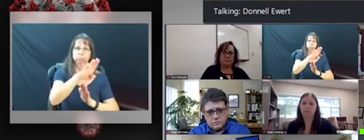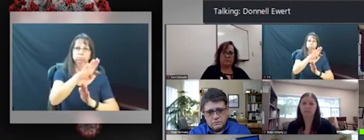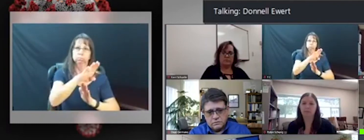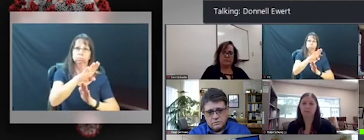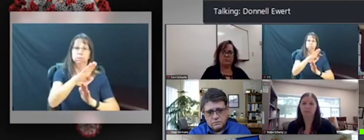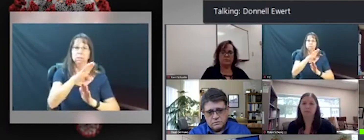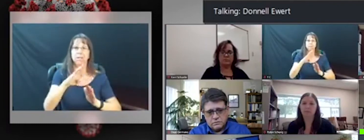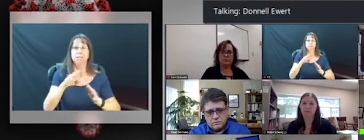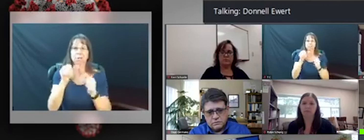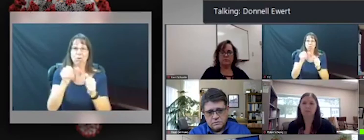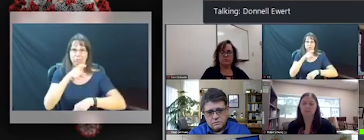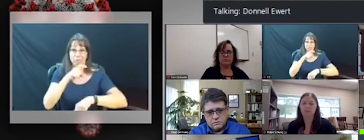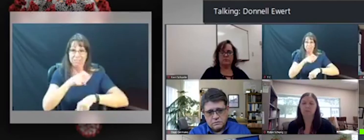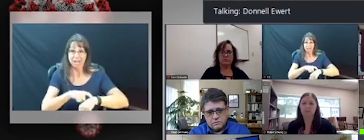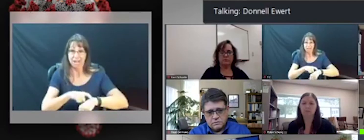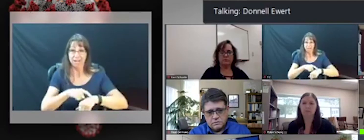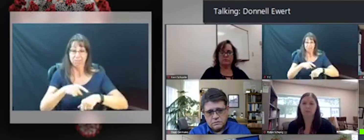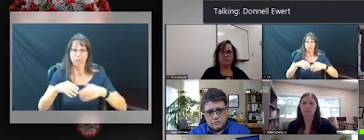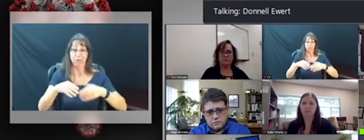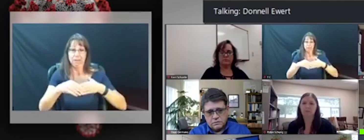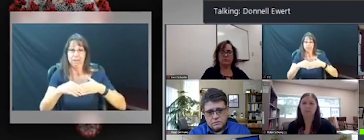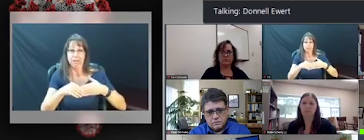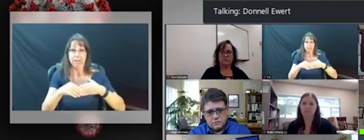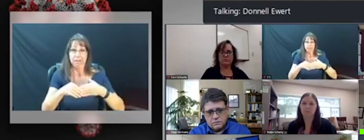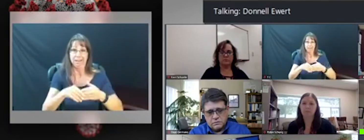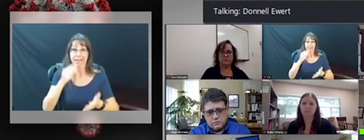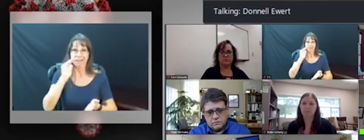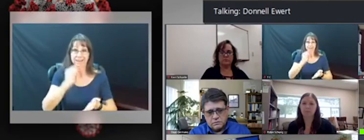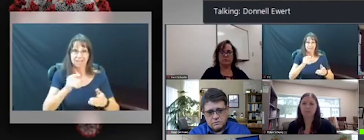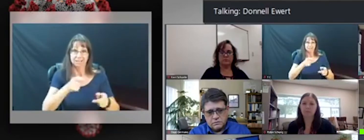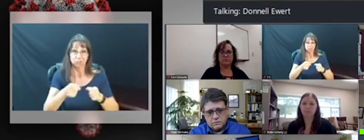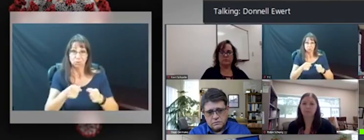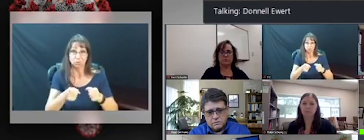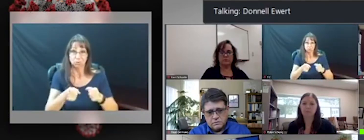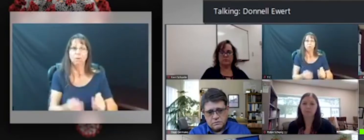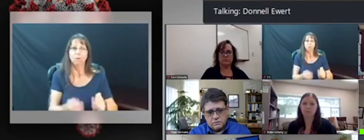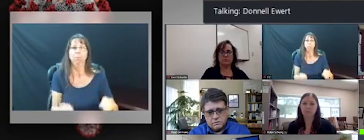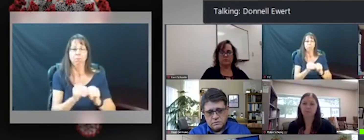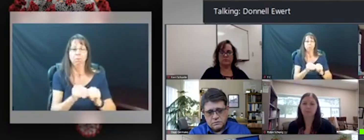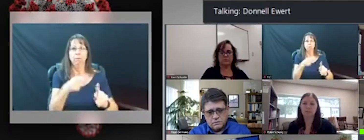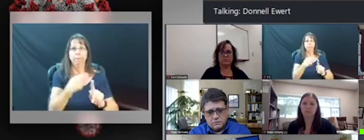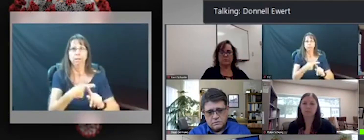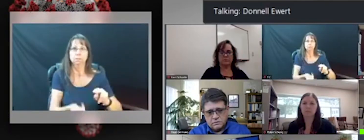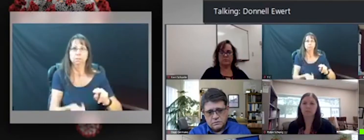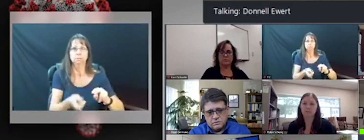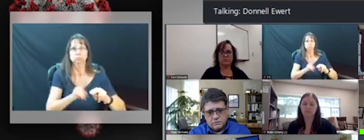there's been an increase in cases, but we're still trying to find is the right balance. We do want